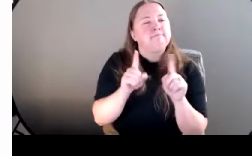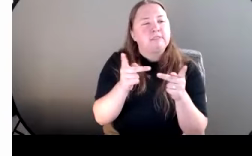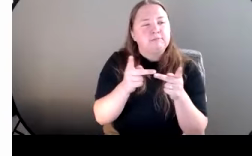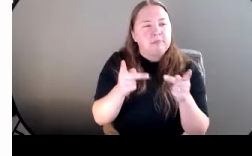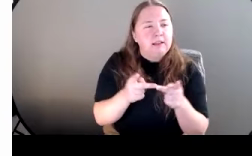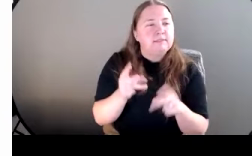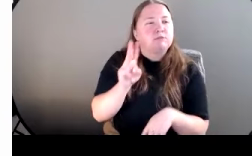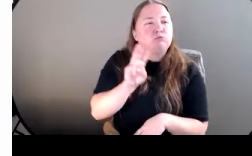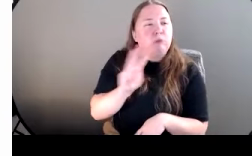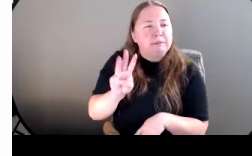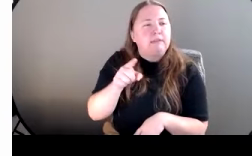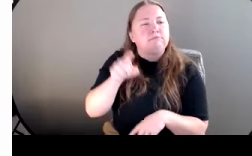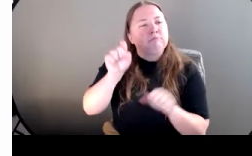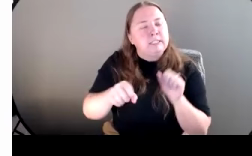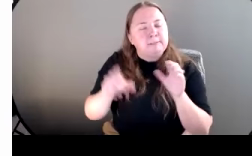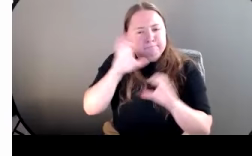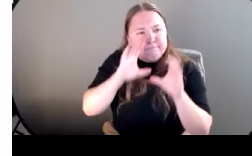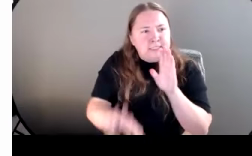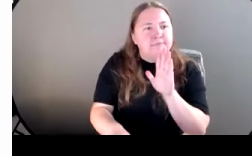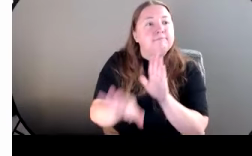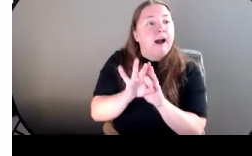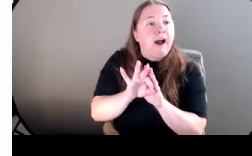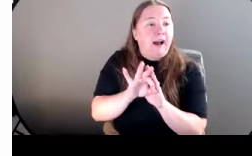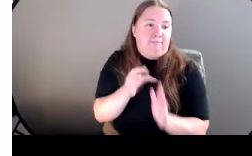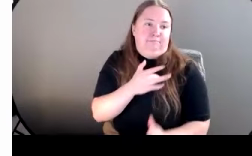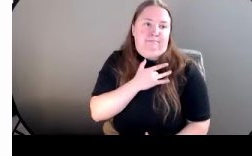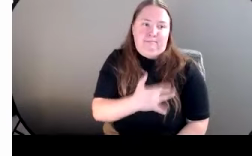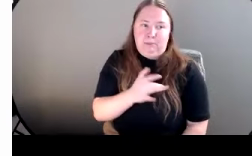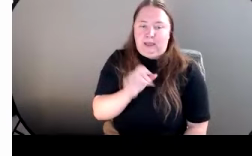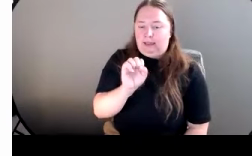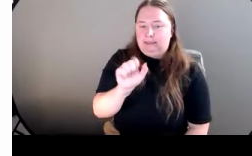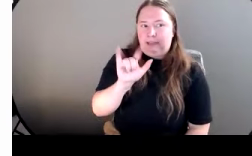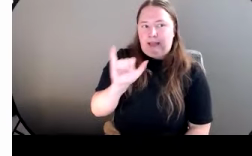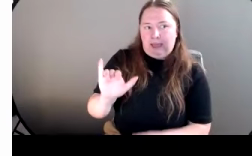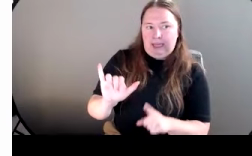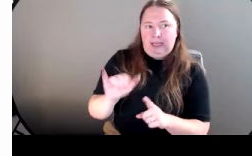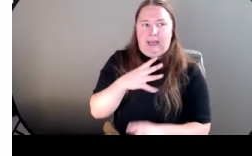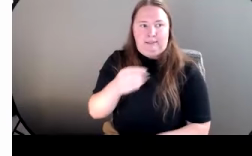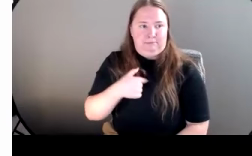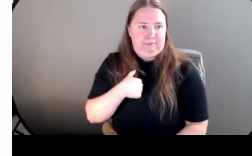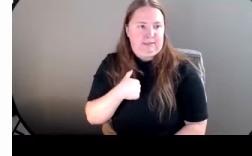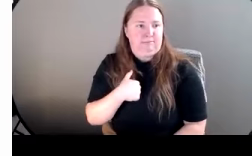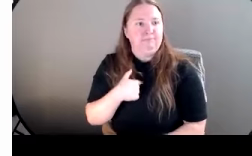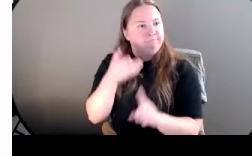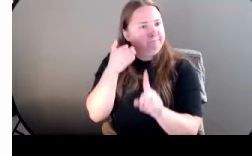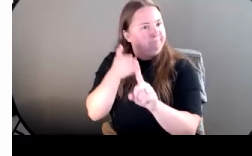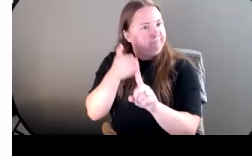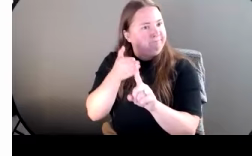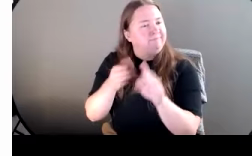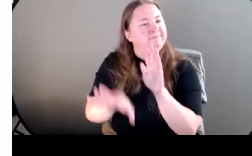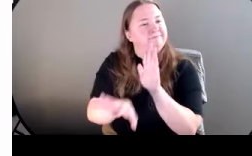where, kind of Sally and my go tos, for finding OER, some that you might be familiar with